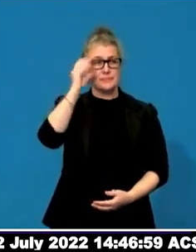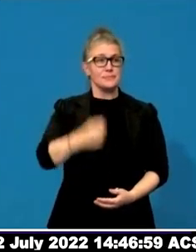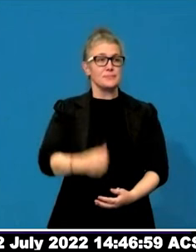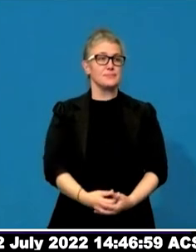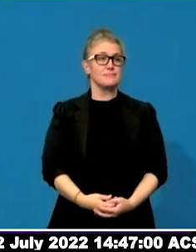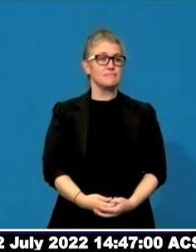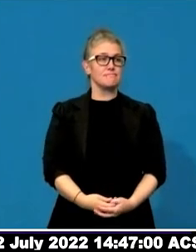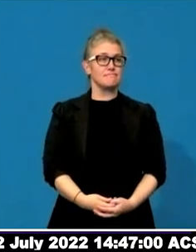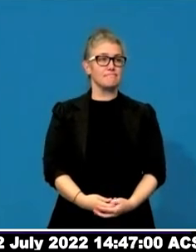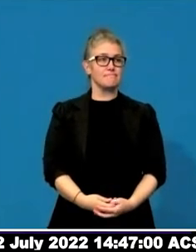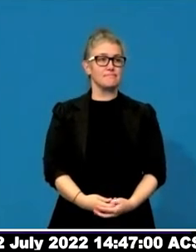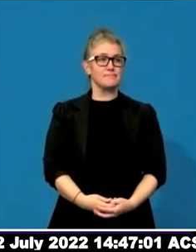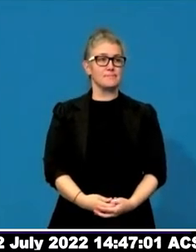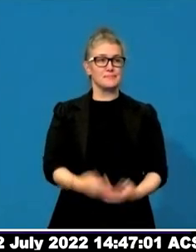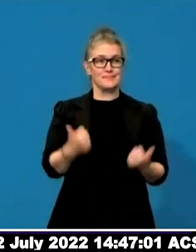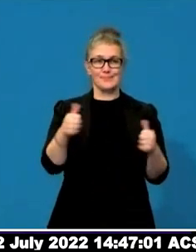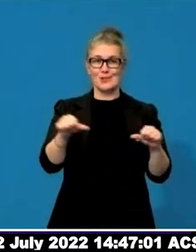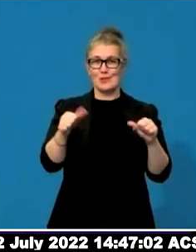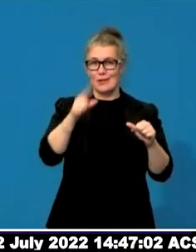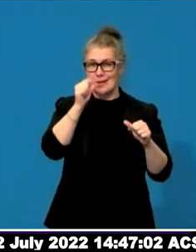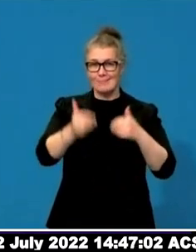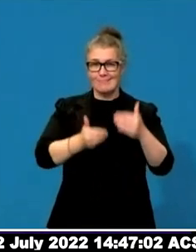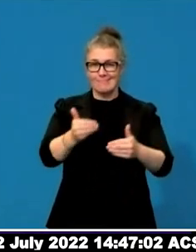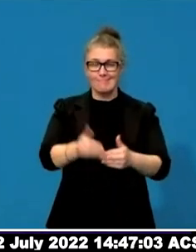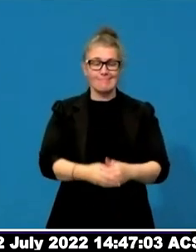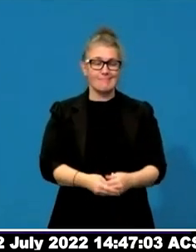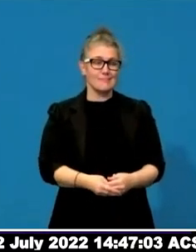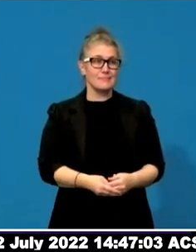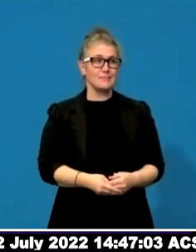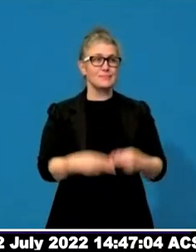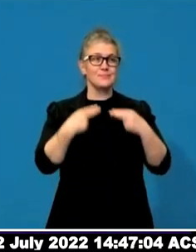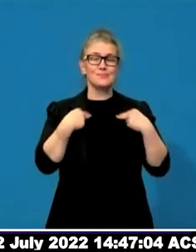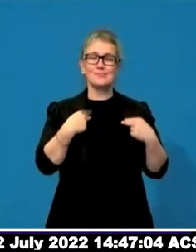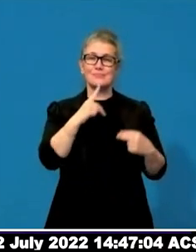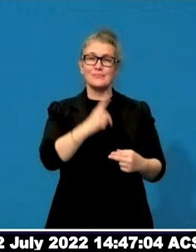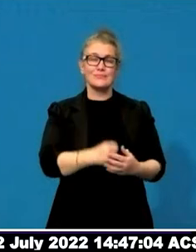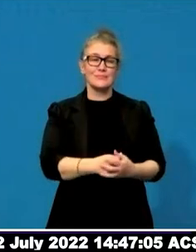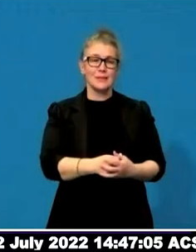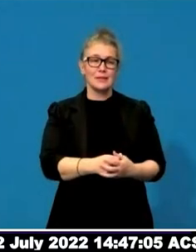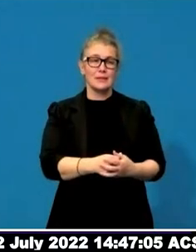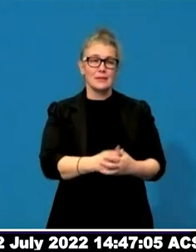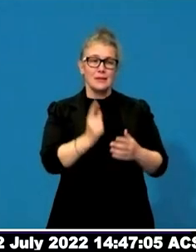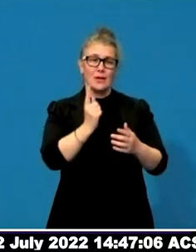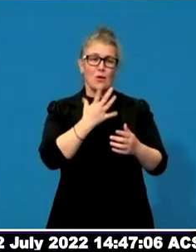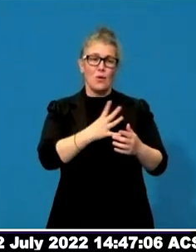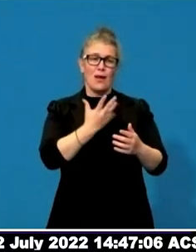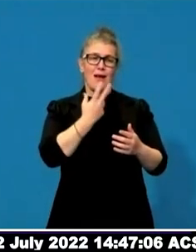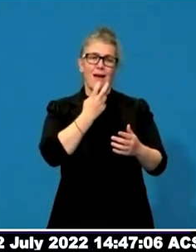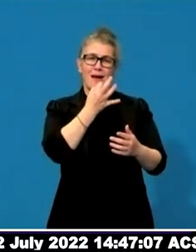Okay. I'm good. Can I talk to you about the question of being registered with the NDIA. Yes.